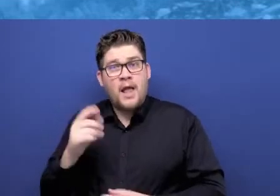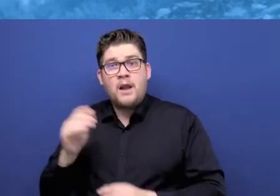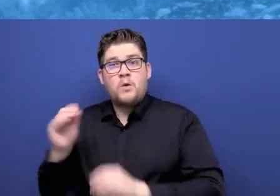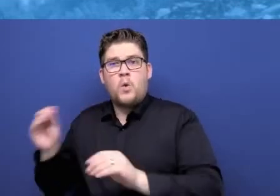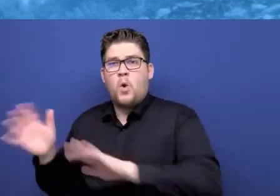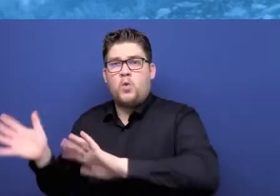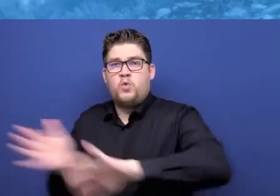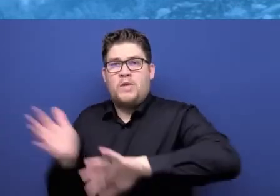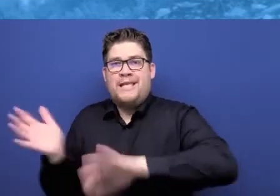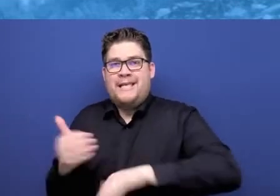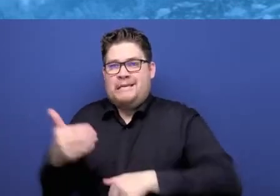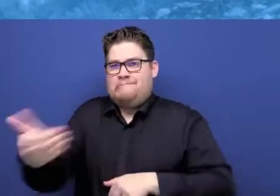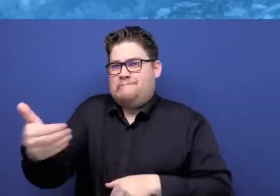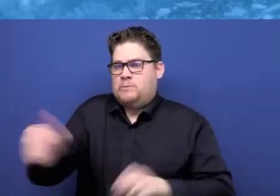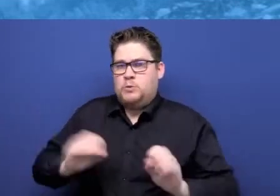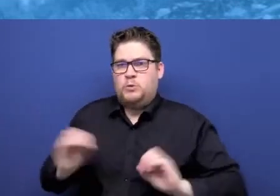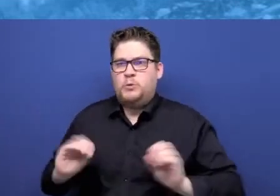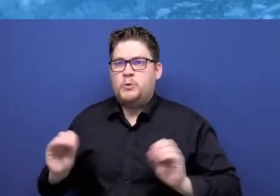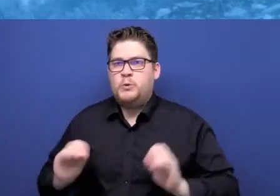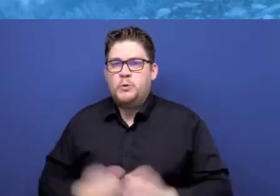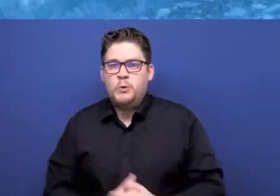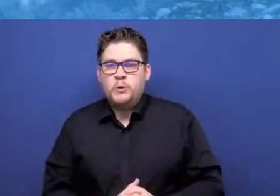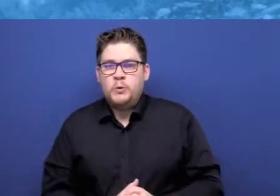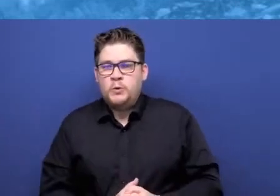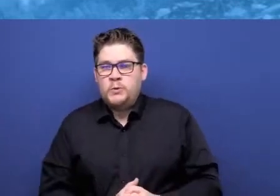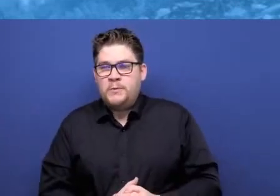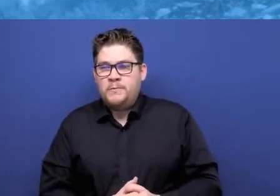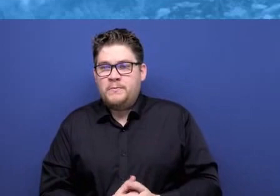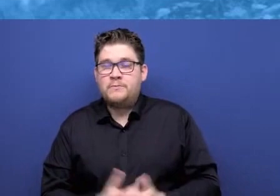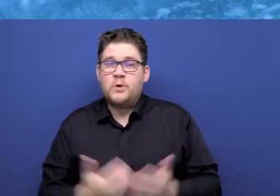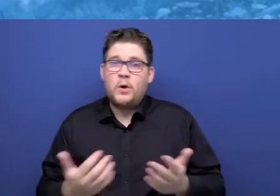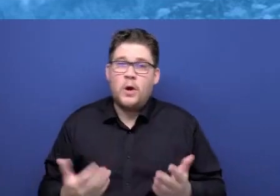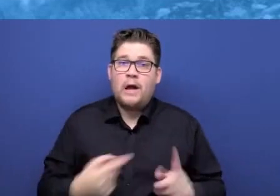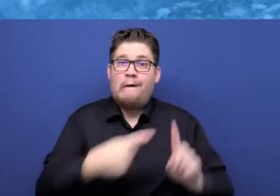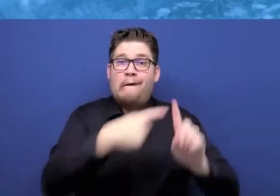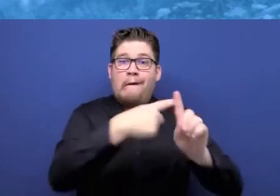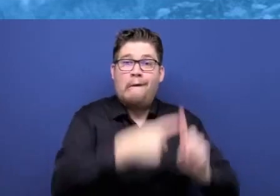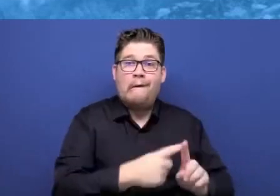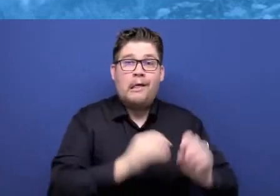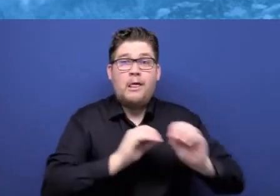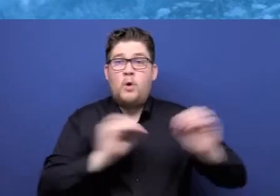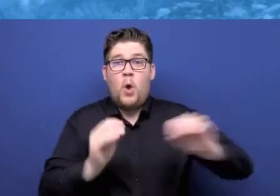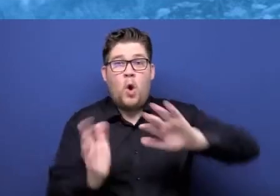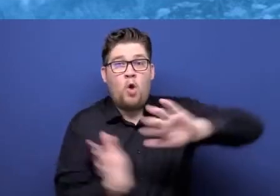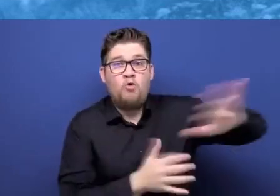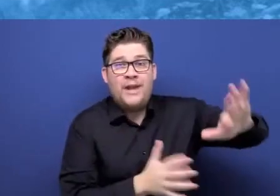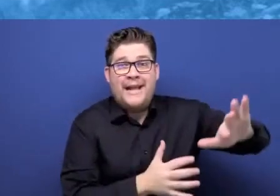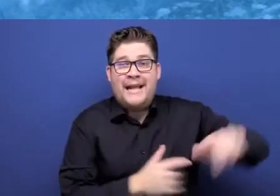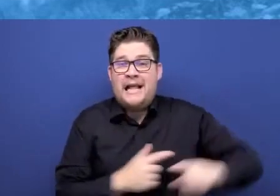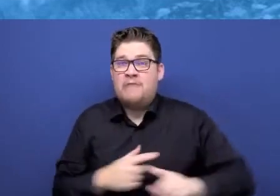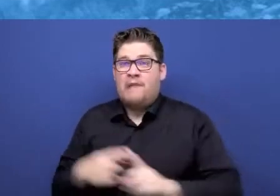a bit of a positive and a negative. Um, where it's not great that the temperatures are increasing, but the air masses